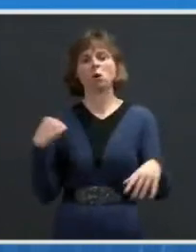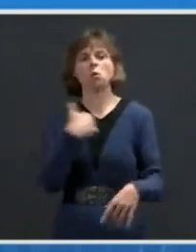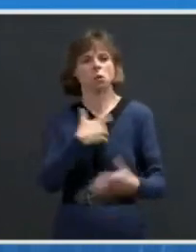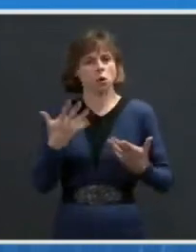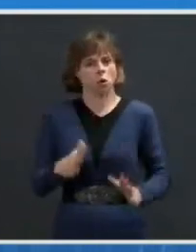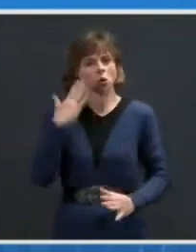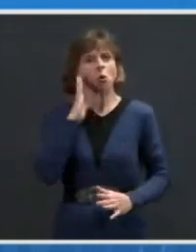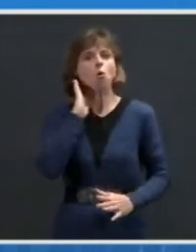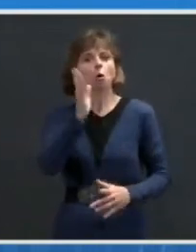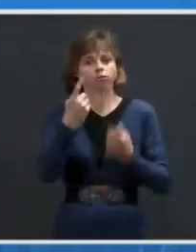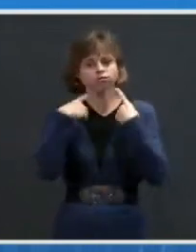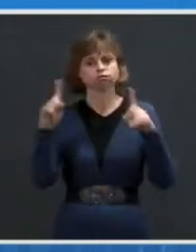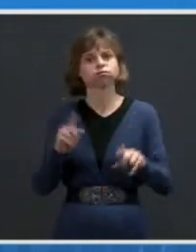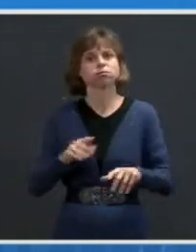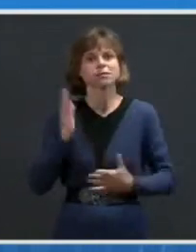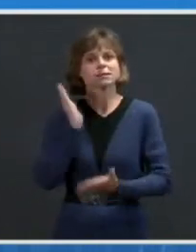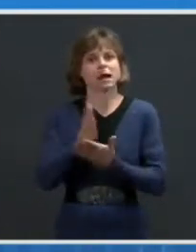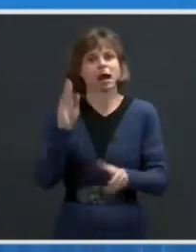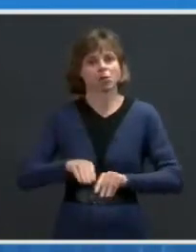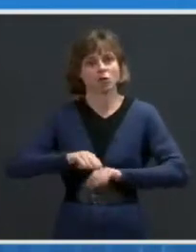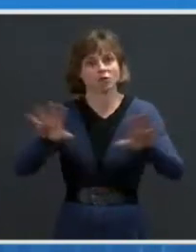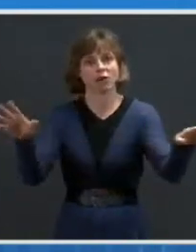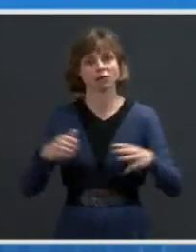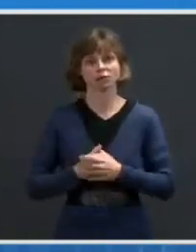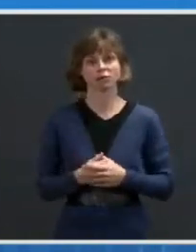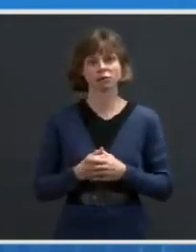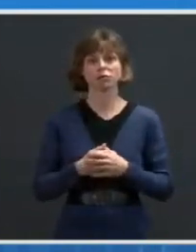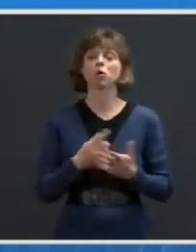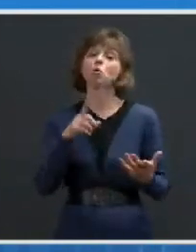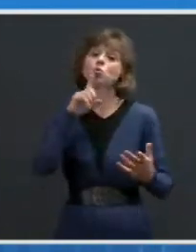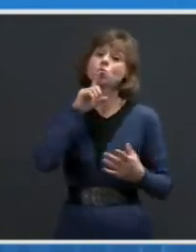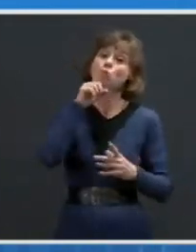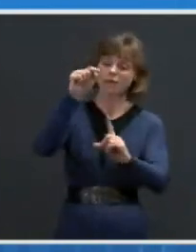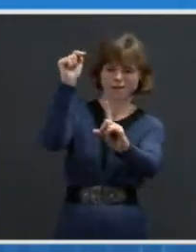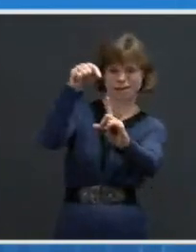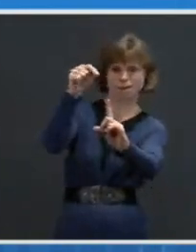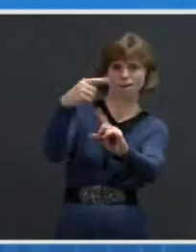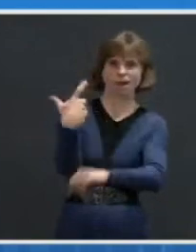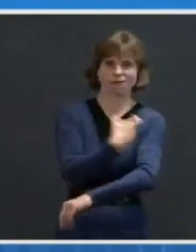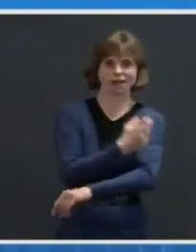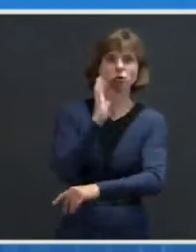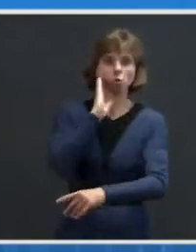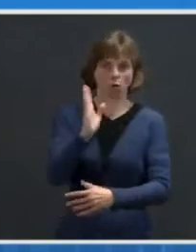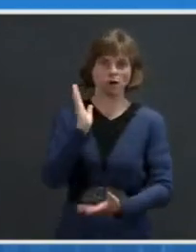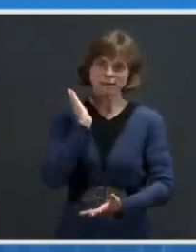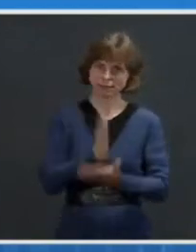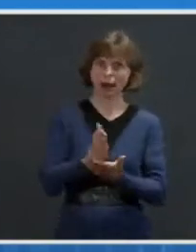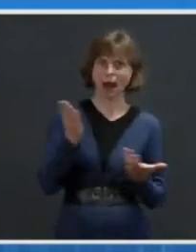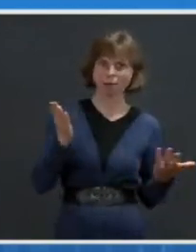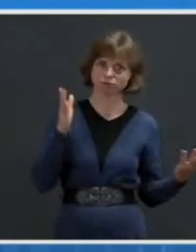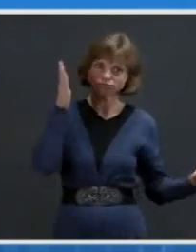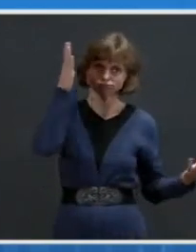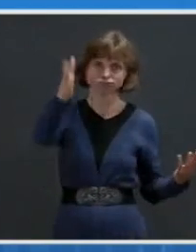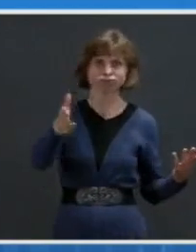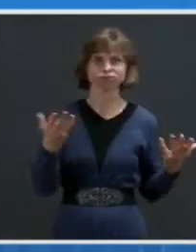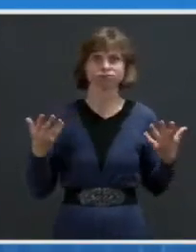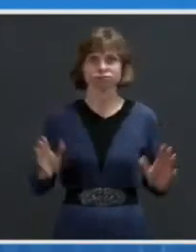TAKING THE OTHER ACTIONS THAT WE KNOW WORK.